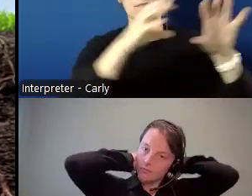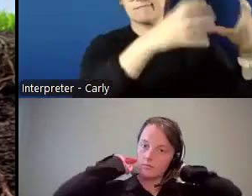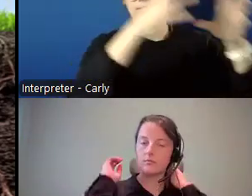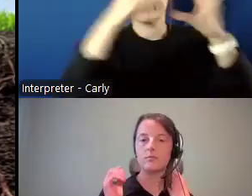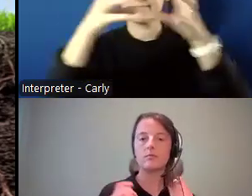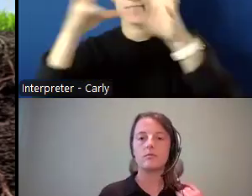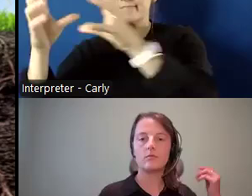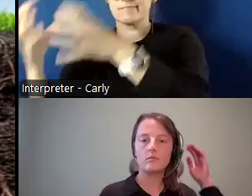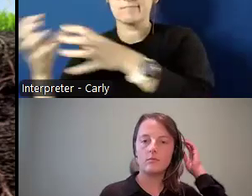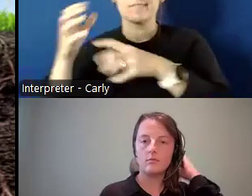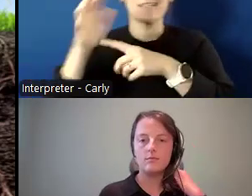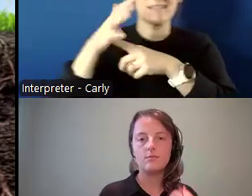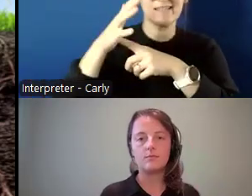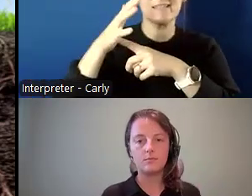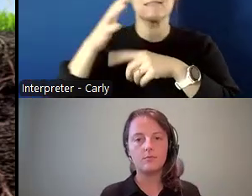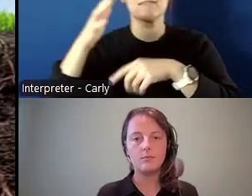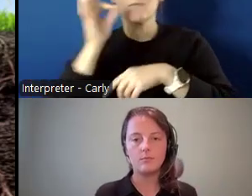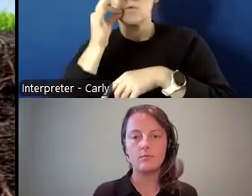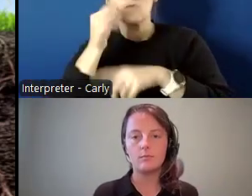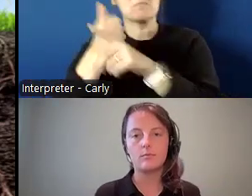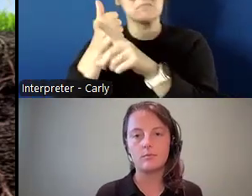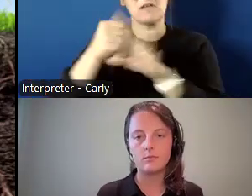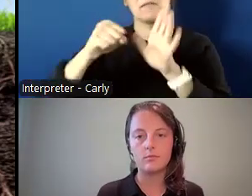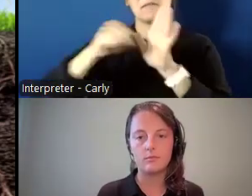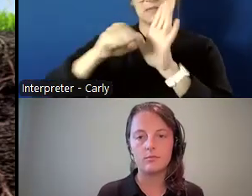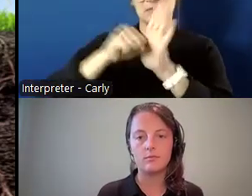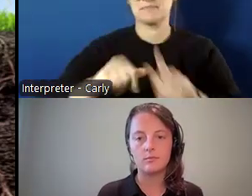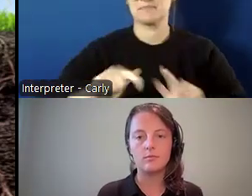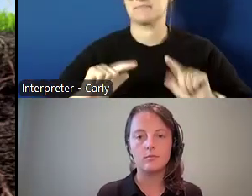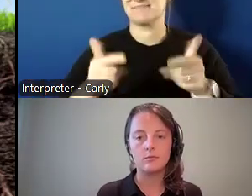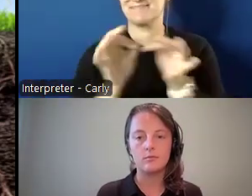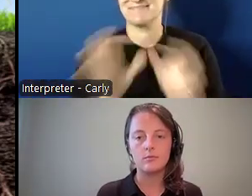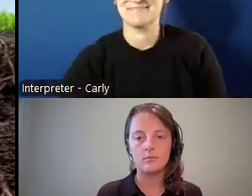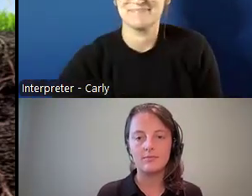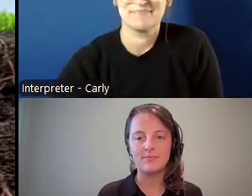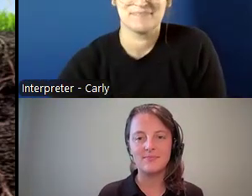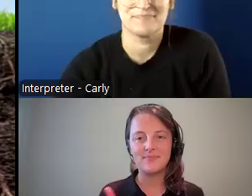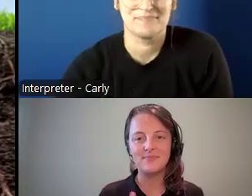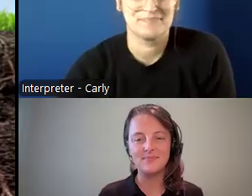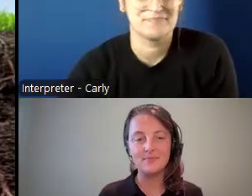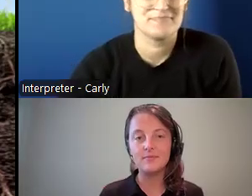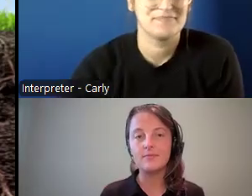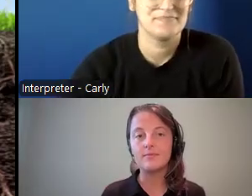and the fruit as the diagnostic symptoms. But here historical grief and racialized stress as